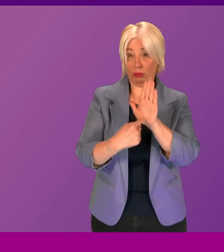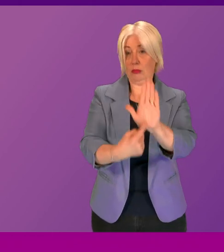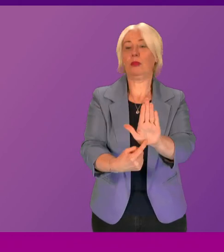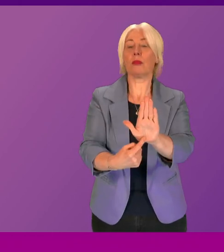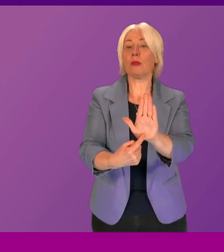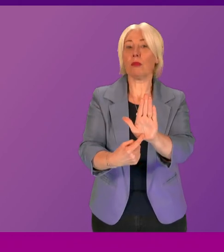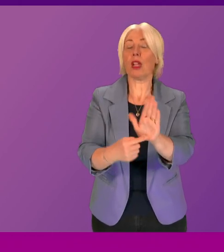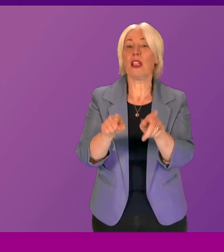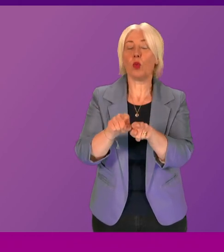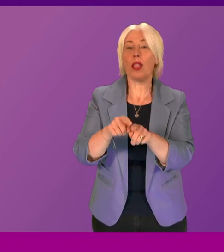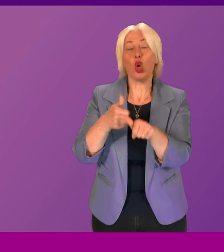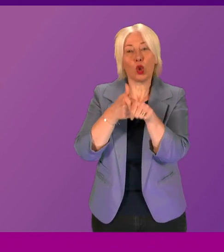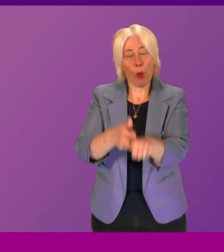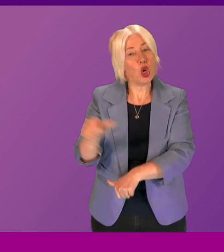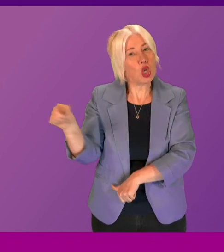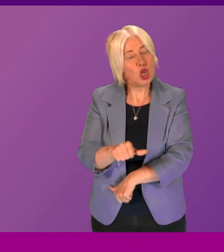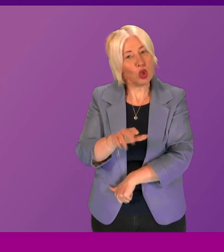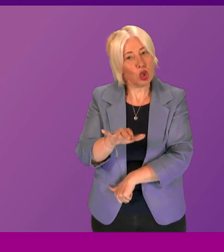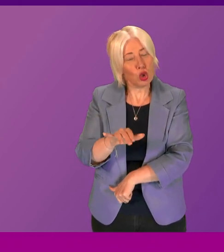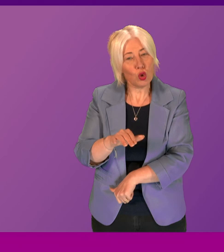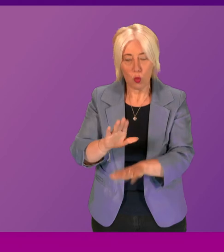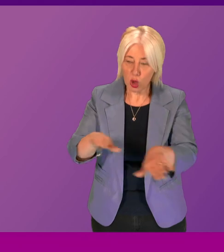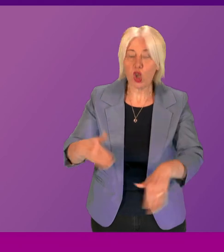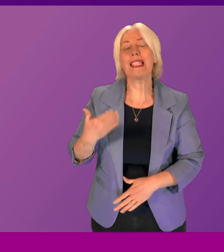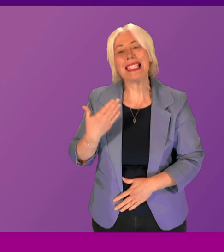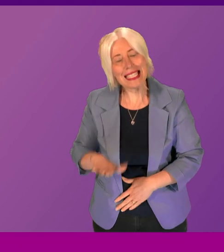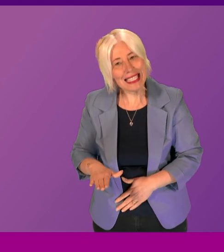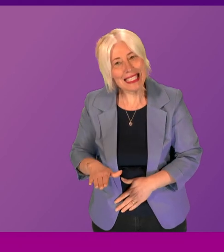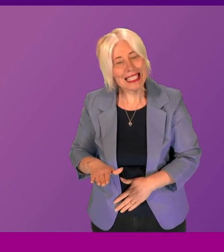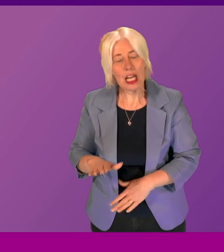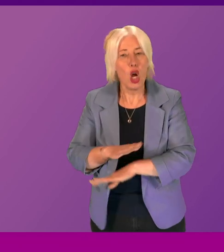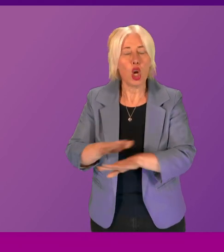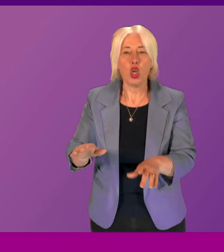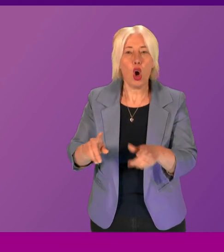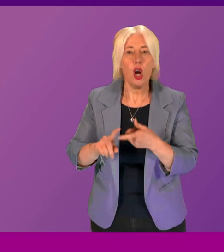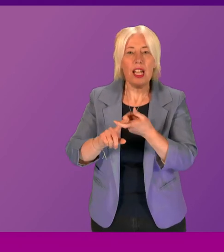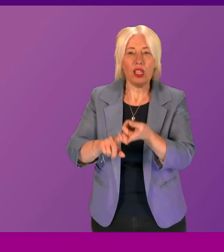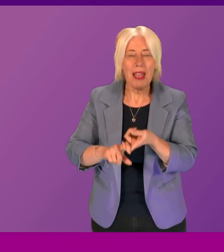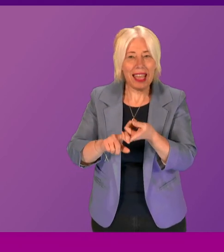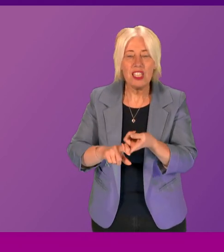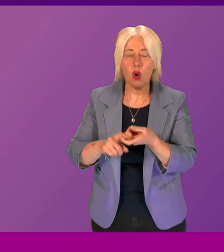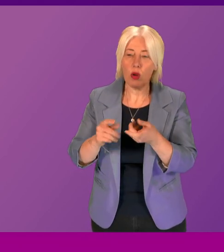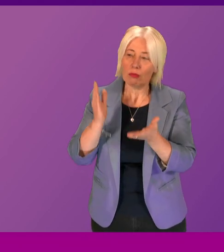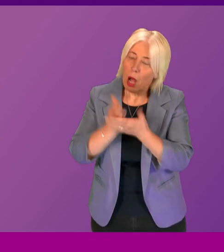fact that support should be in place when children need it, instead of its being dependent on a formal diagnosis.